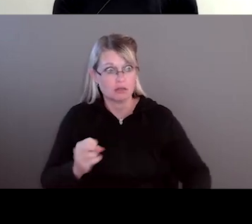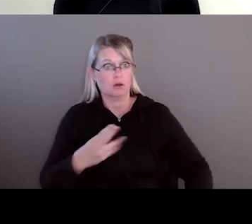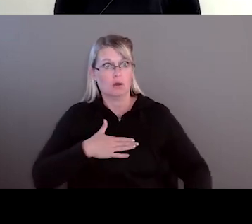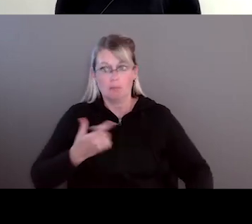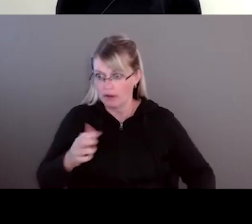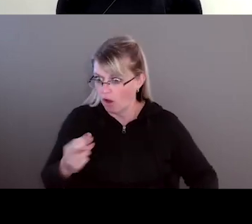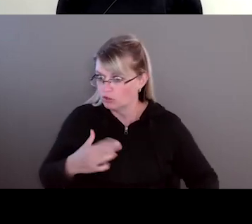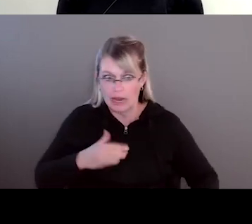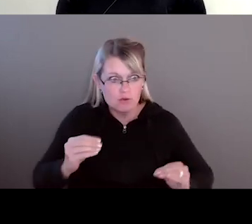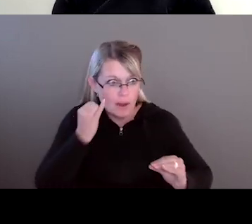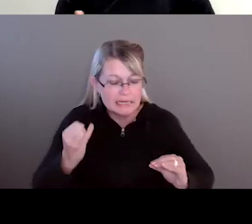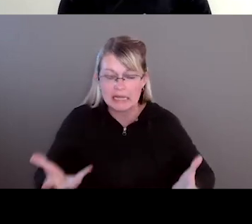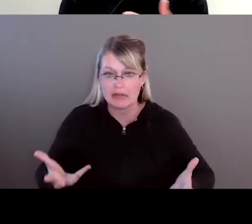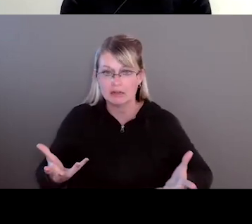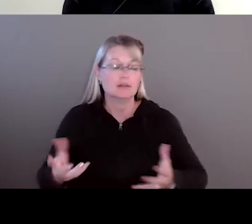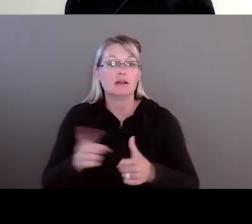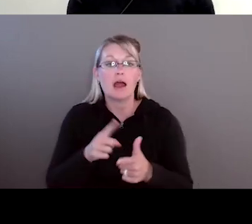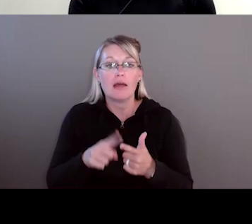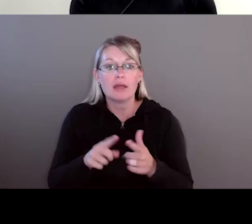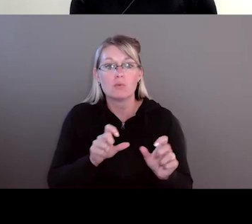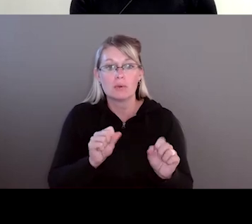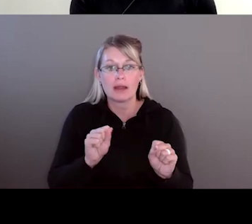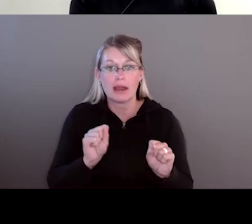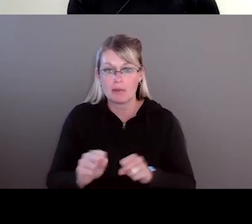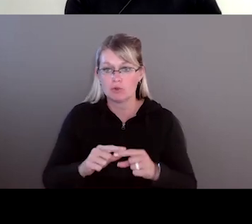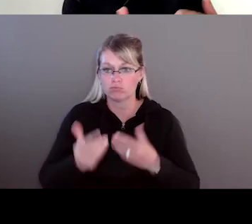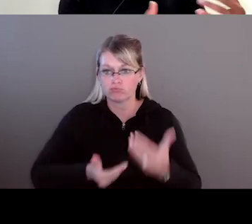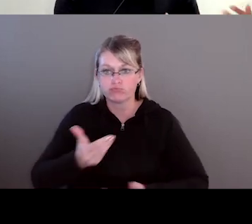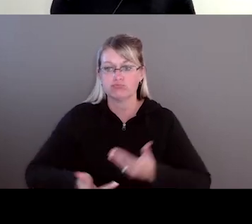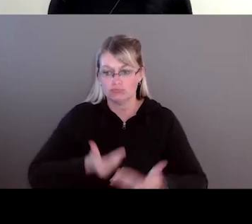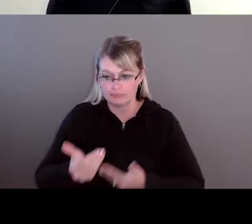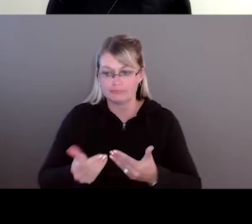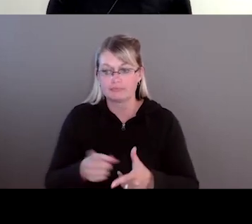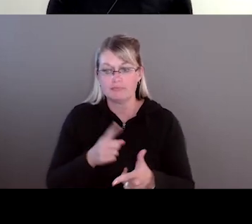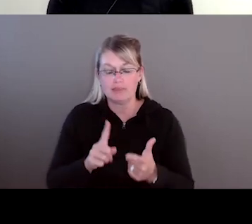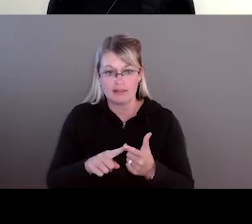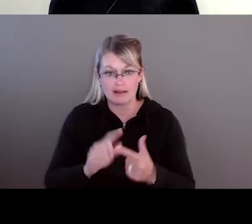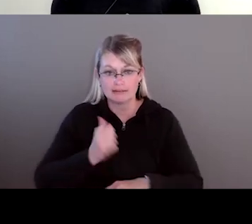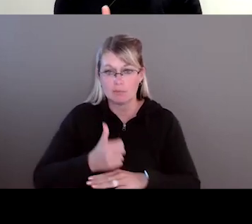I had no idea. Than we were able to walk through it and I got with the designers and we started